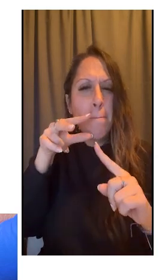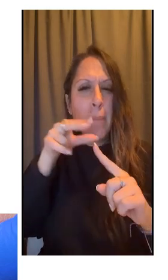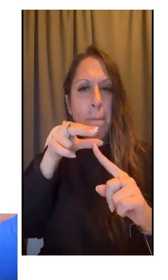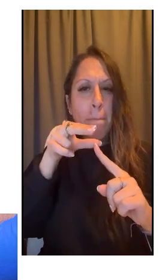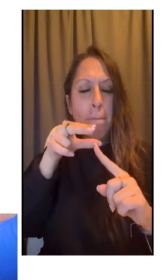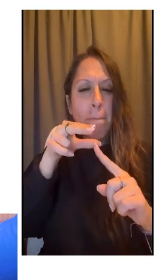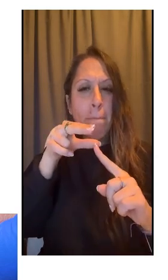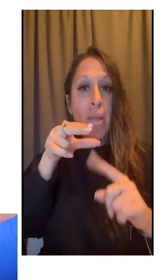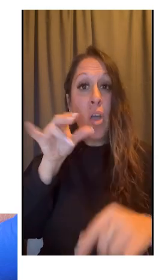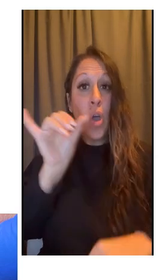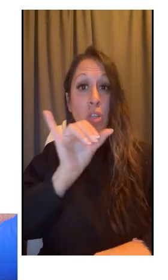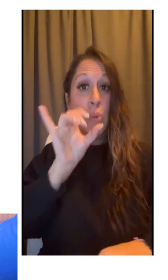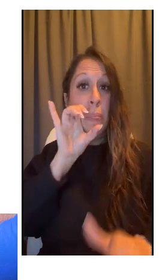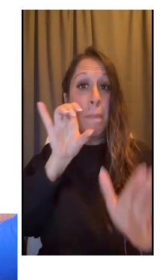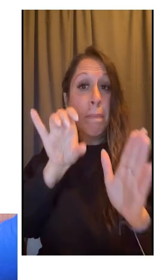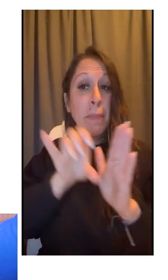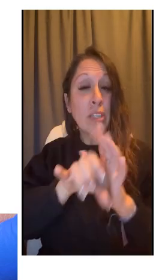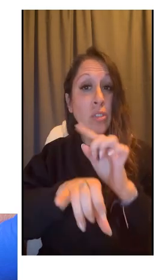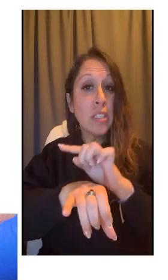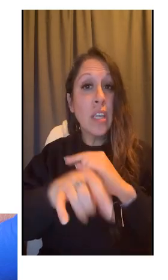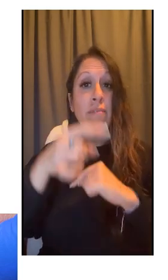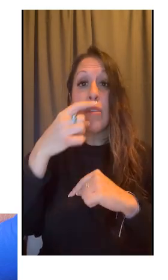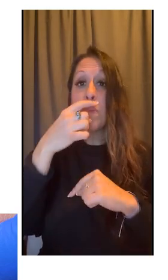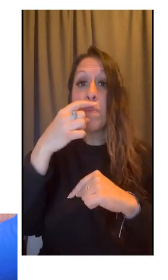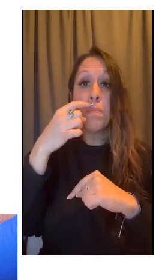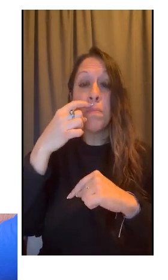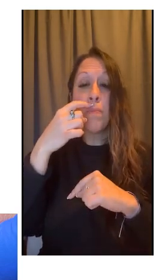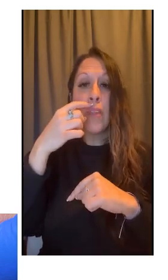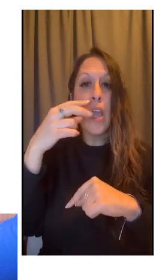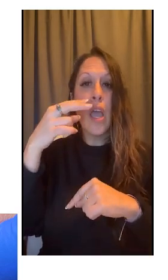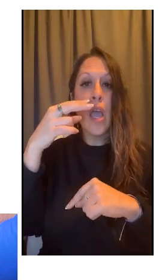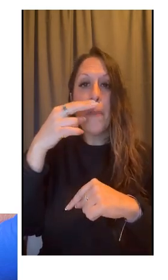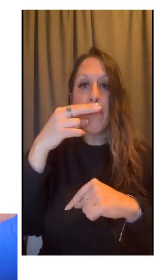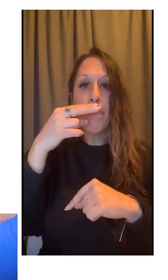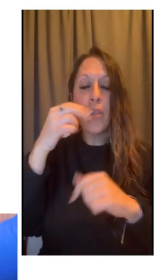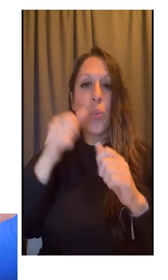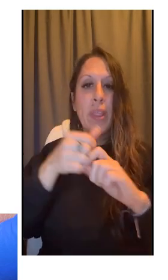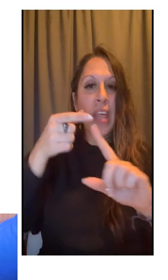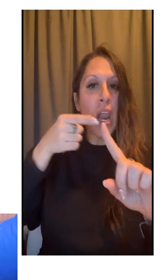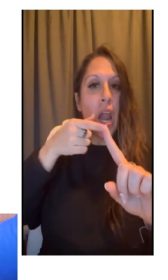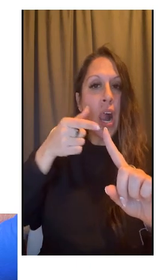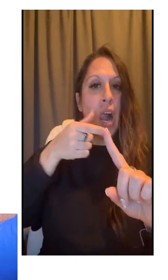and you see here also a picture of an upper lip frenulum that has been incised with a laser.